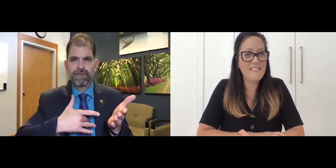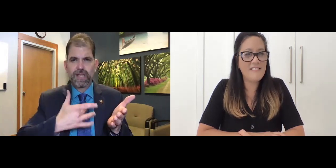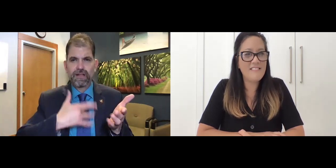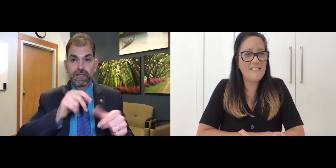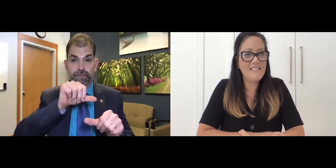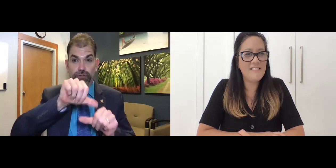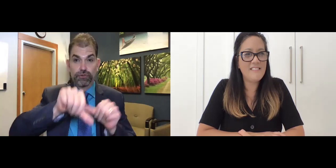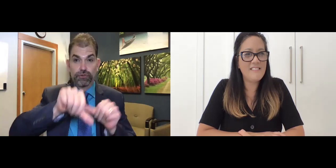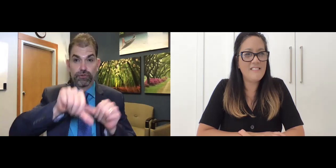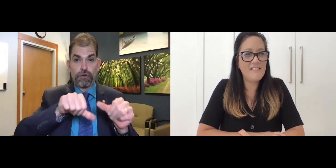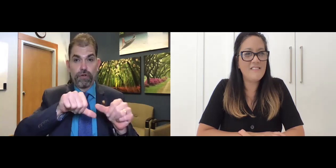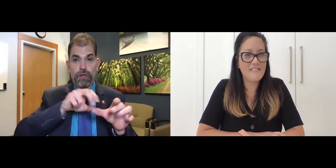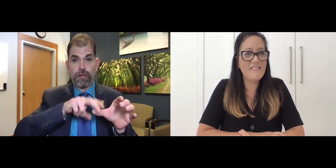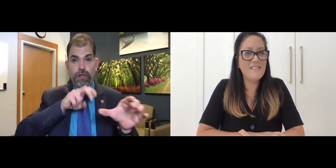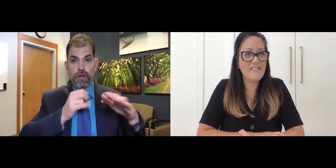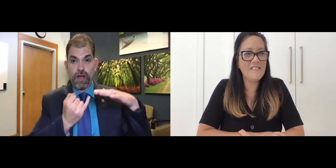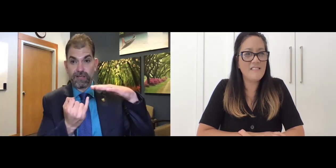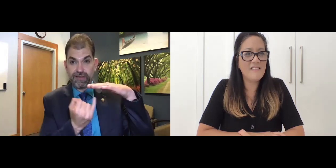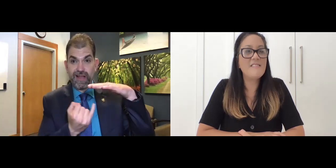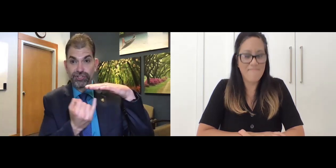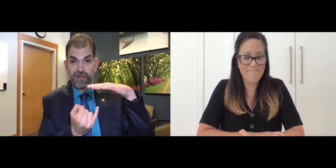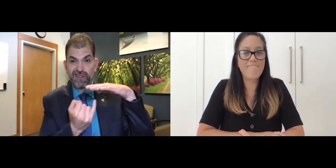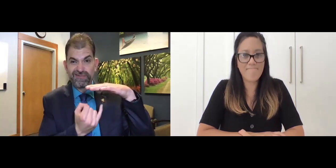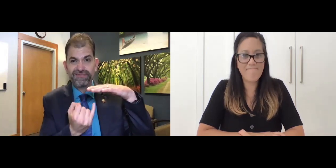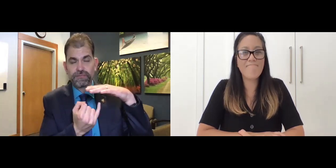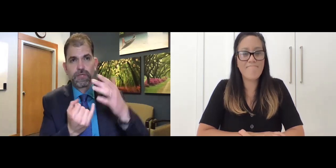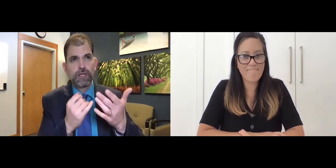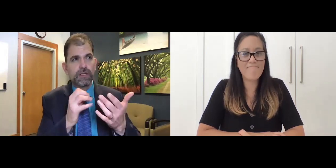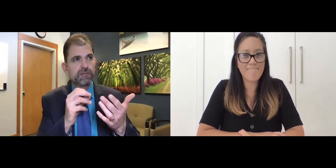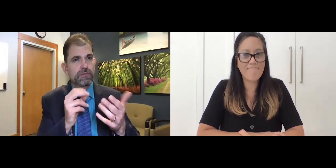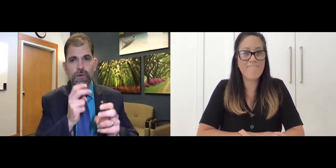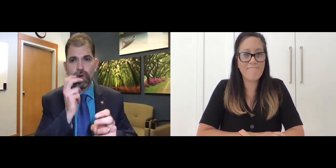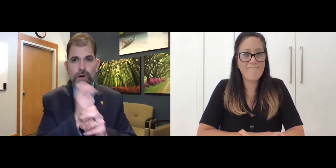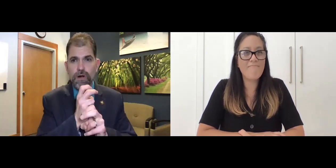Often that's because of social isolation.